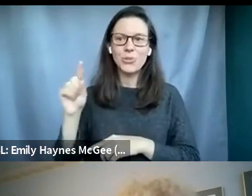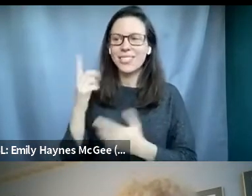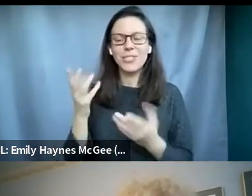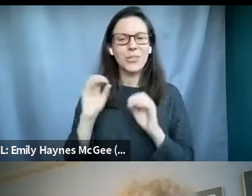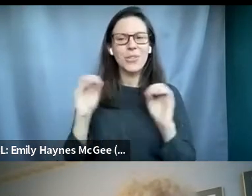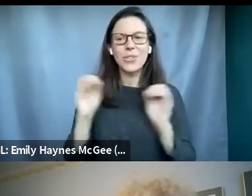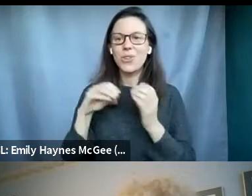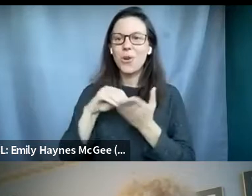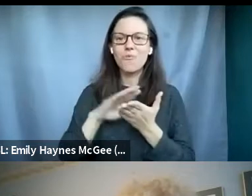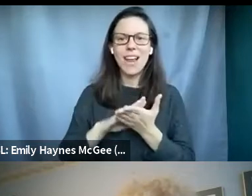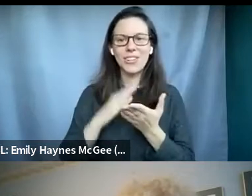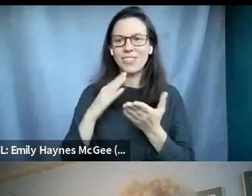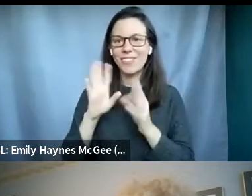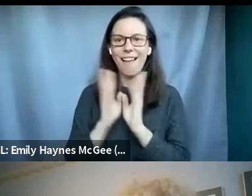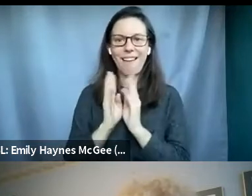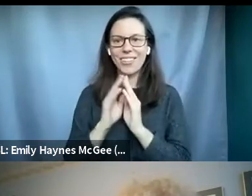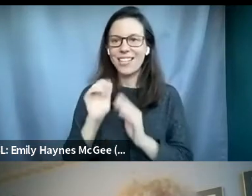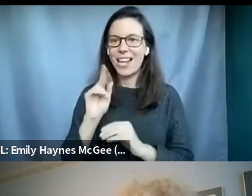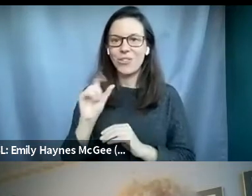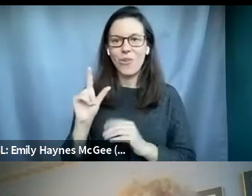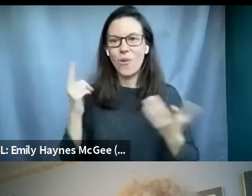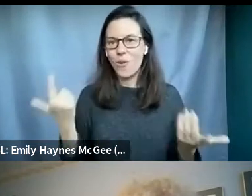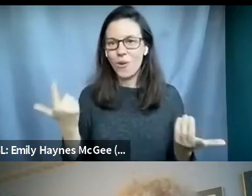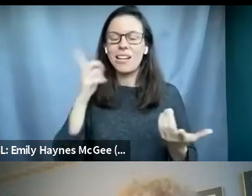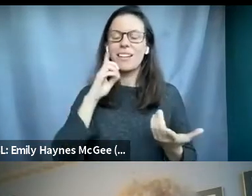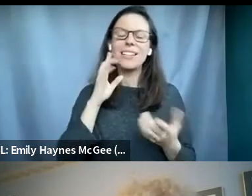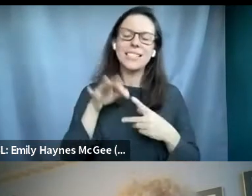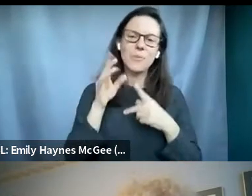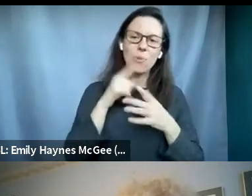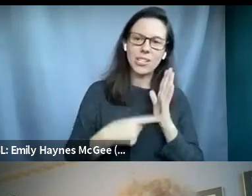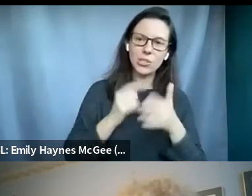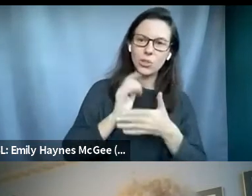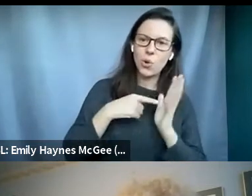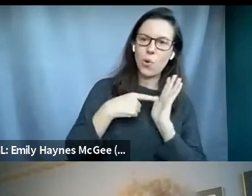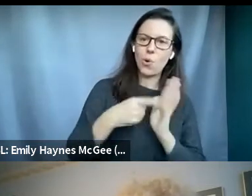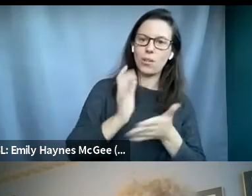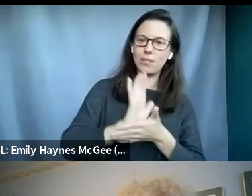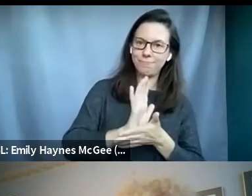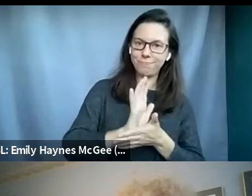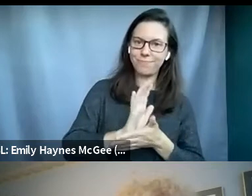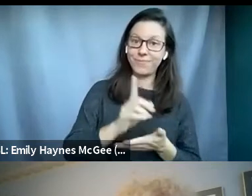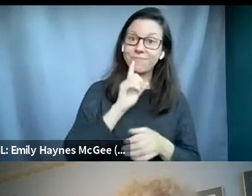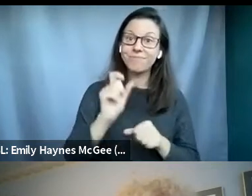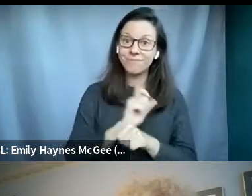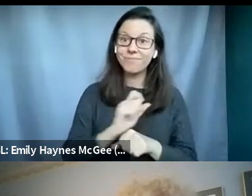videos that I did not show for the interest of time. Yet, this is a real thing that happened.